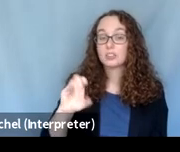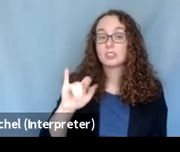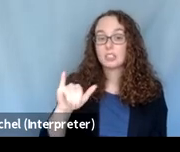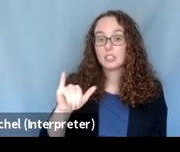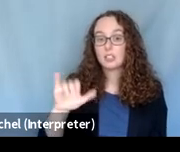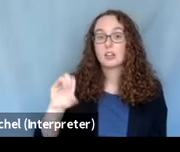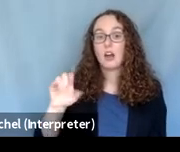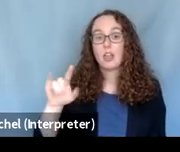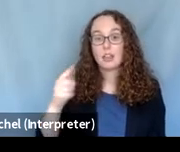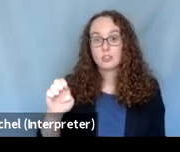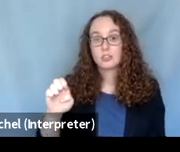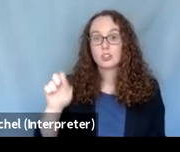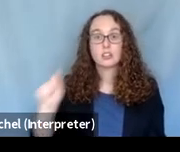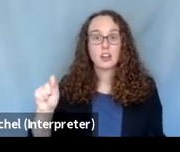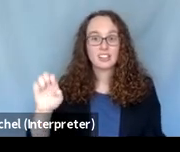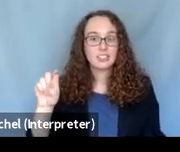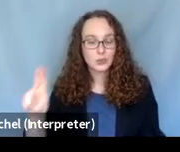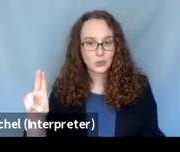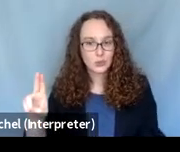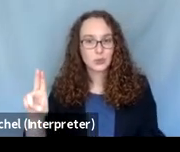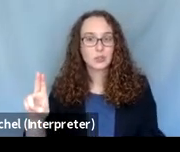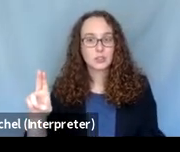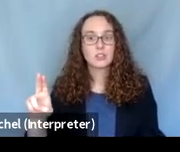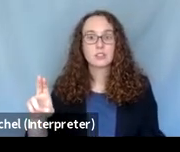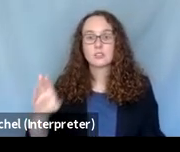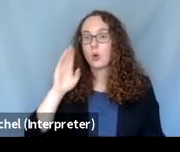and sign in, and then you'll see all the jobs.